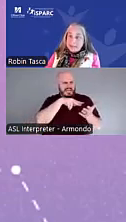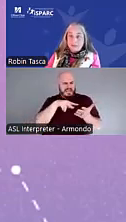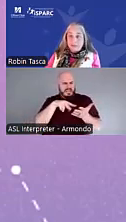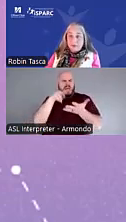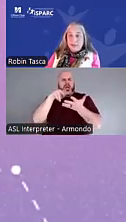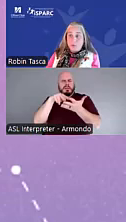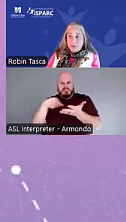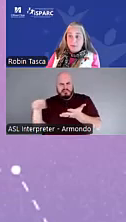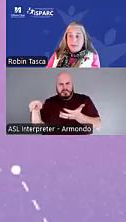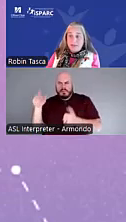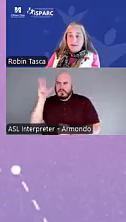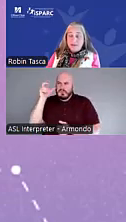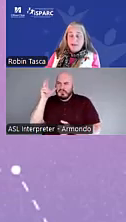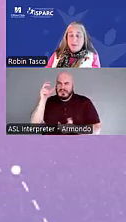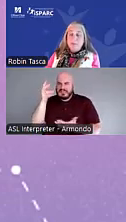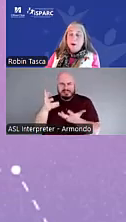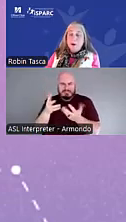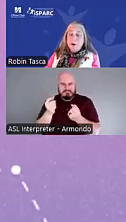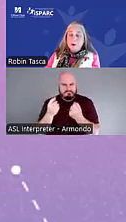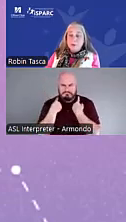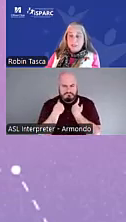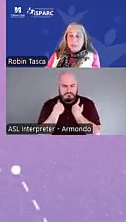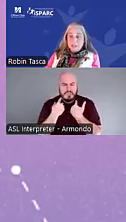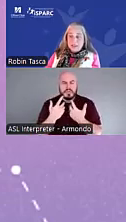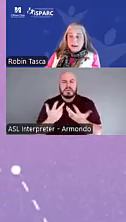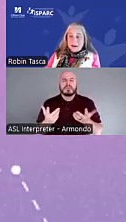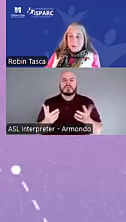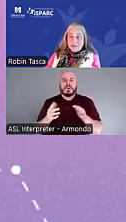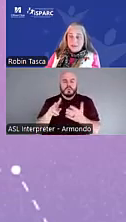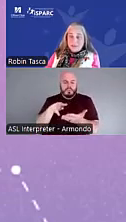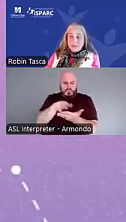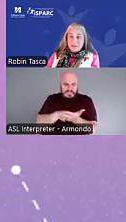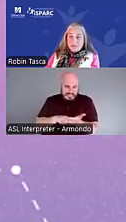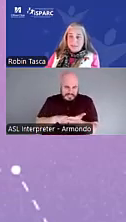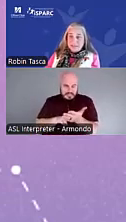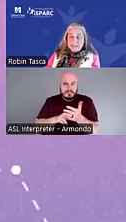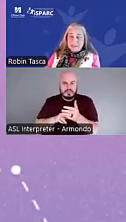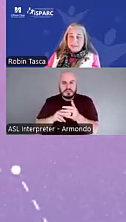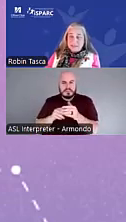because it's reading what the emoji is in the middle of the sentence.